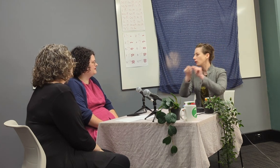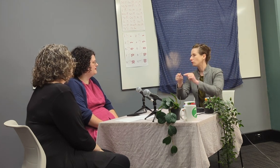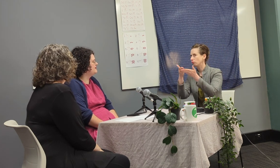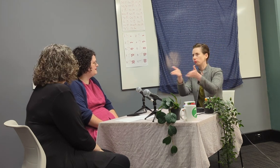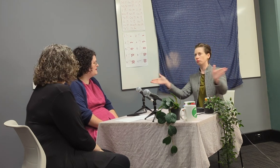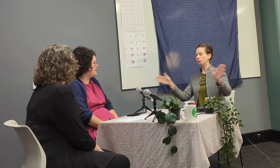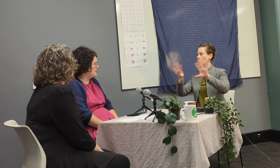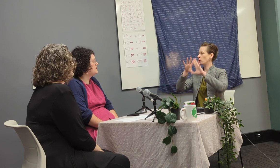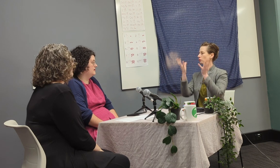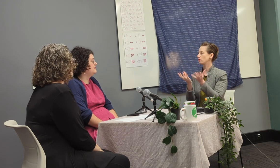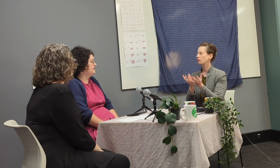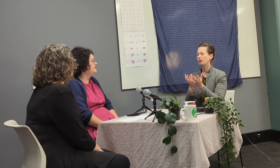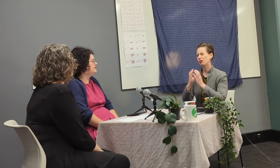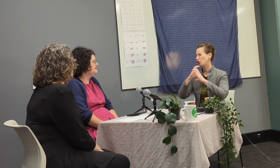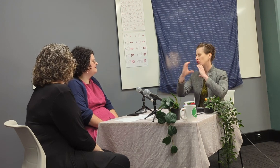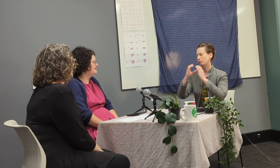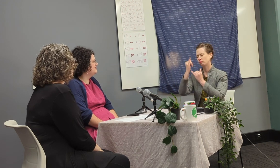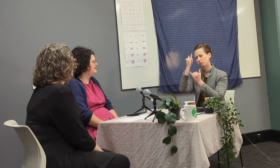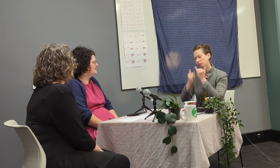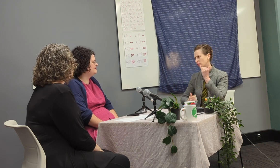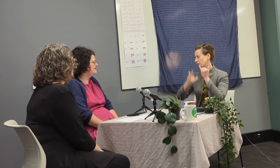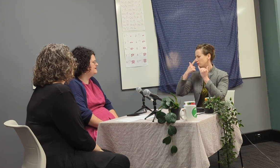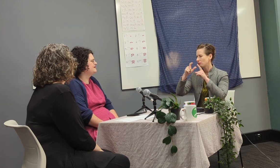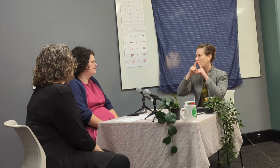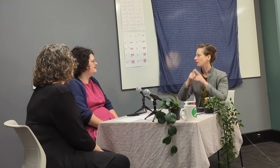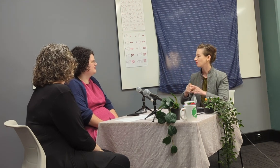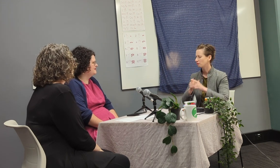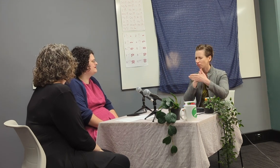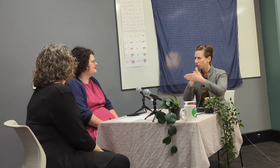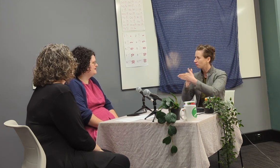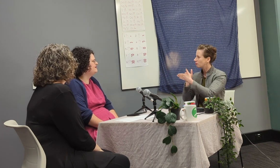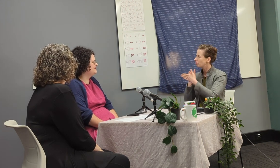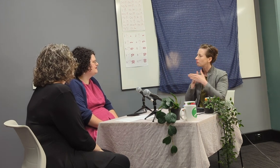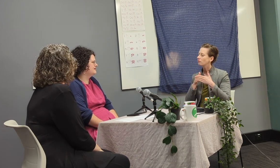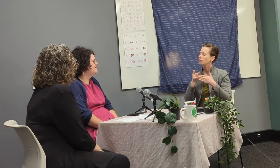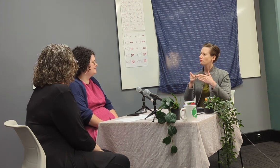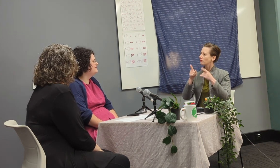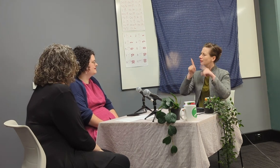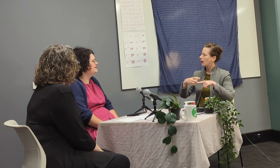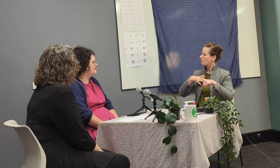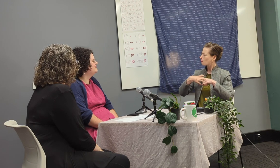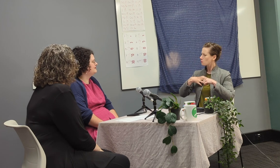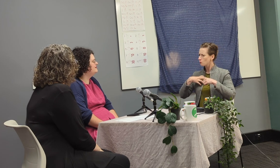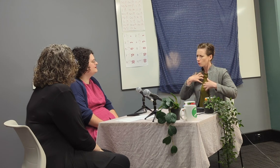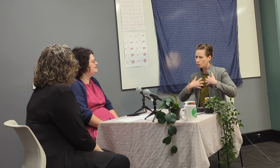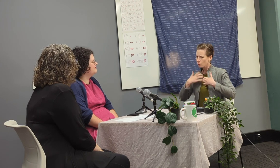it was very different from being in school, being in the big wide world, and communication was very difficult. There were many barriers.